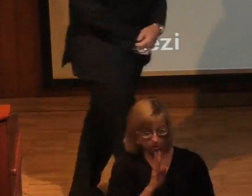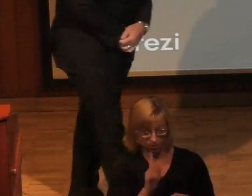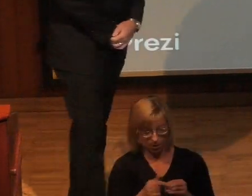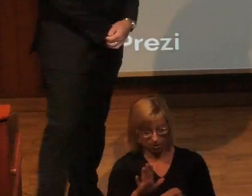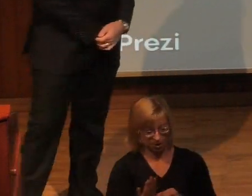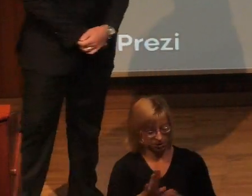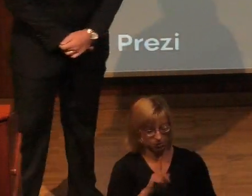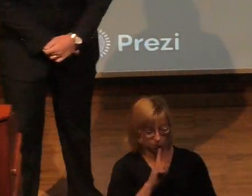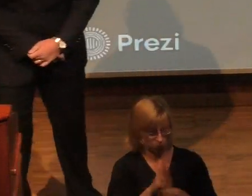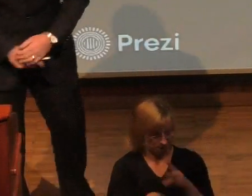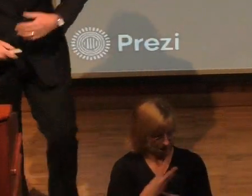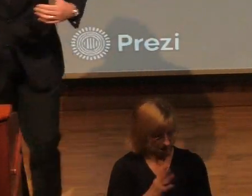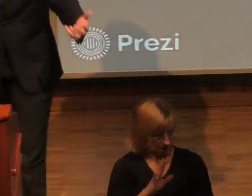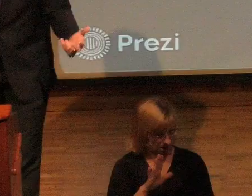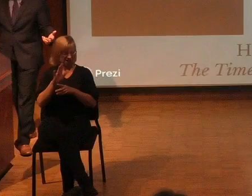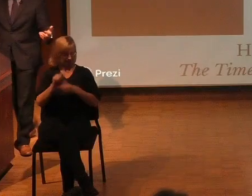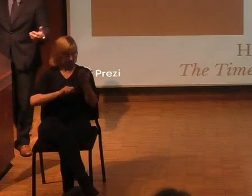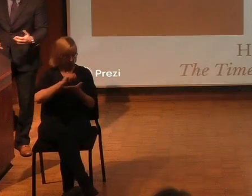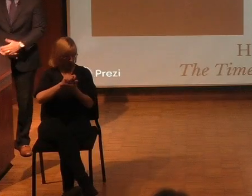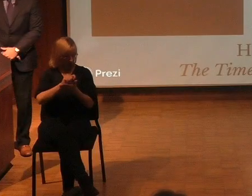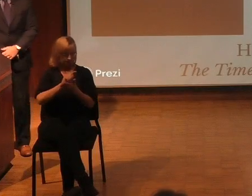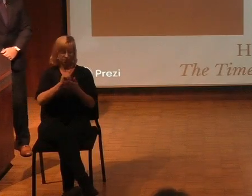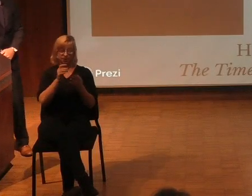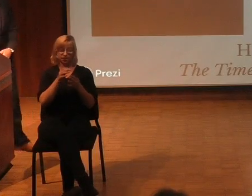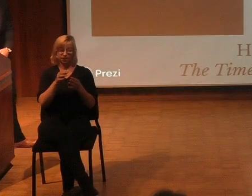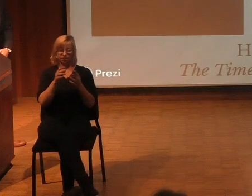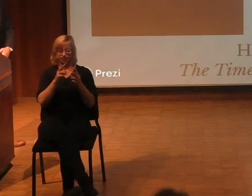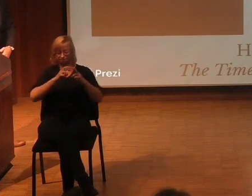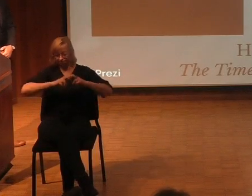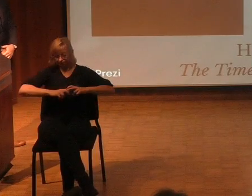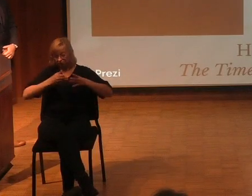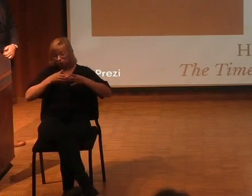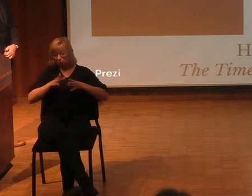in a critical way, by projecting that reality out into the future.